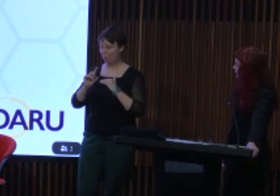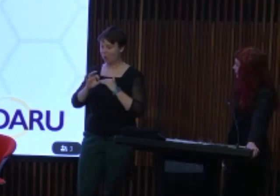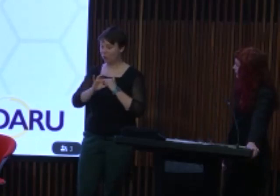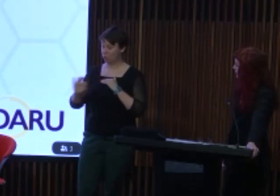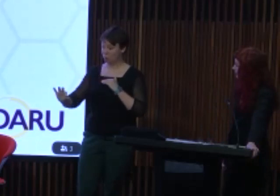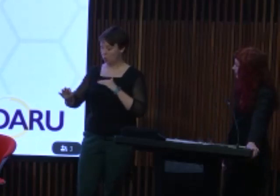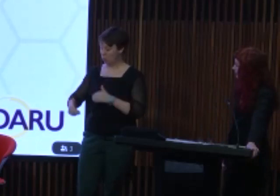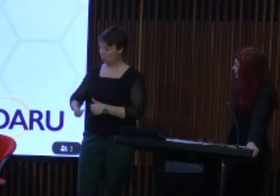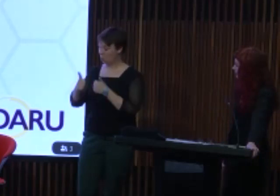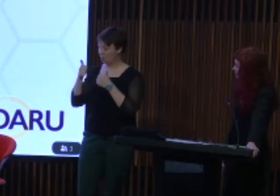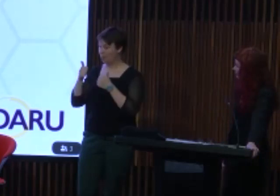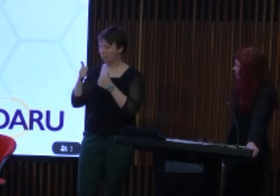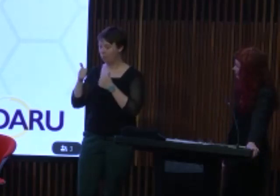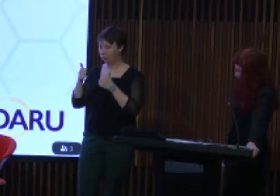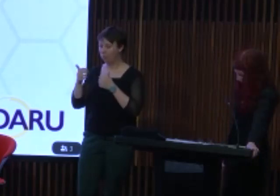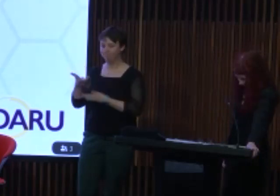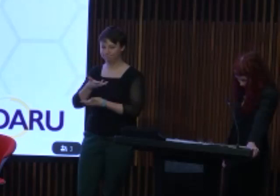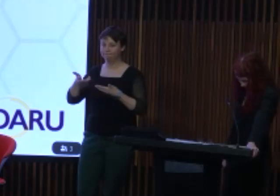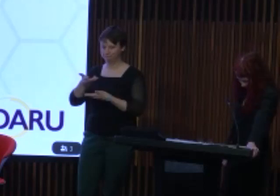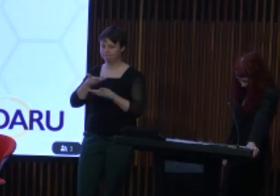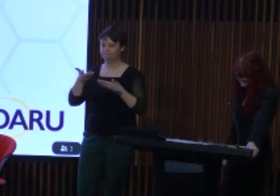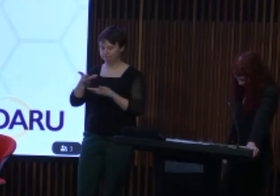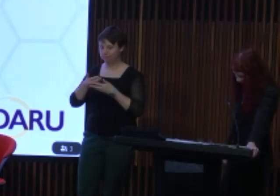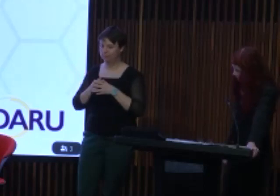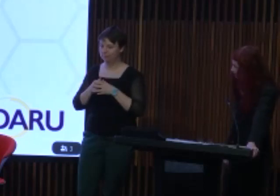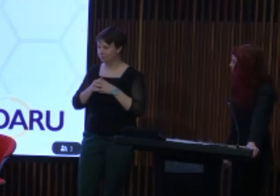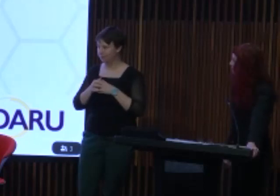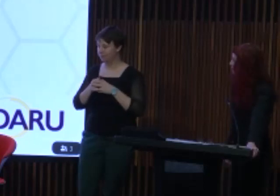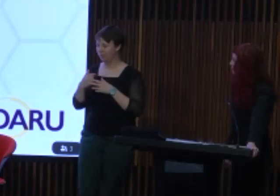well obviously took up a lot of time. So I think if I should summarise it, I would say